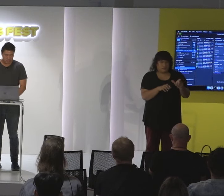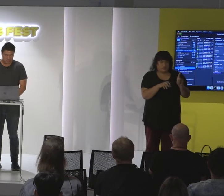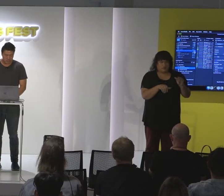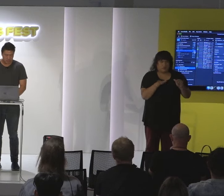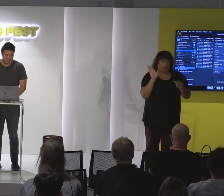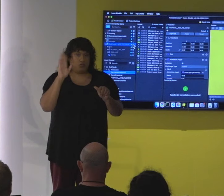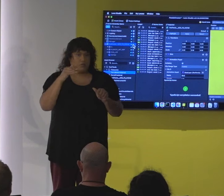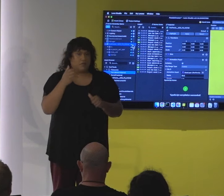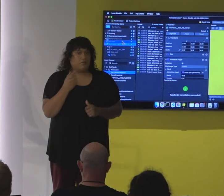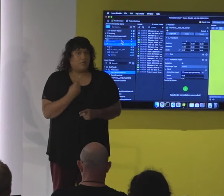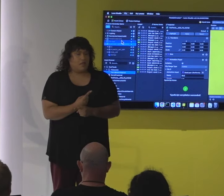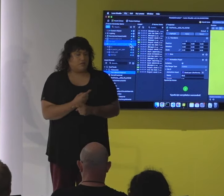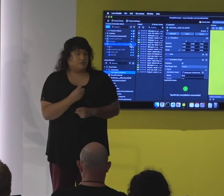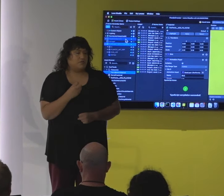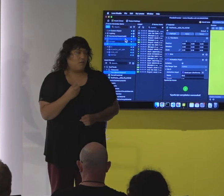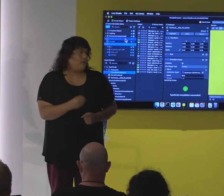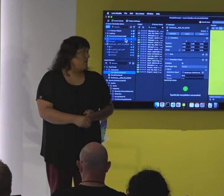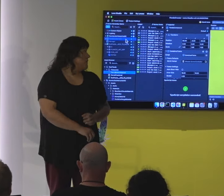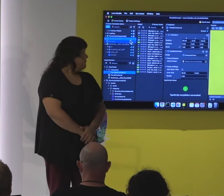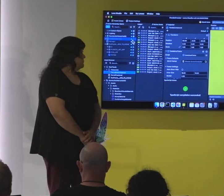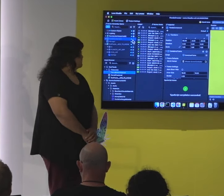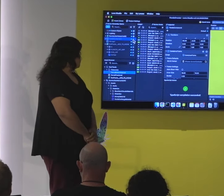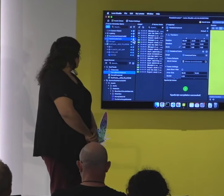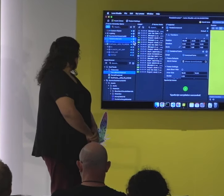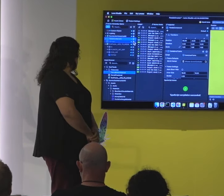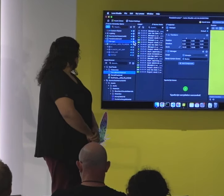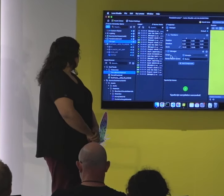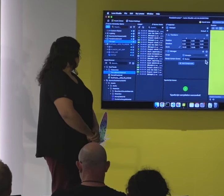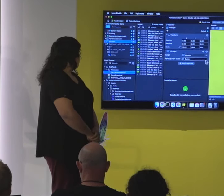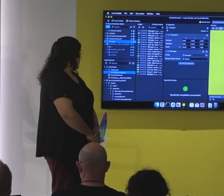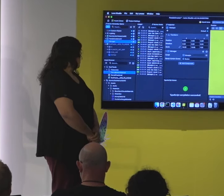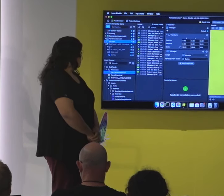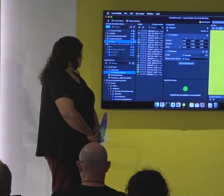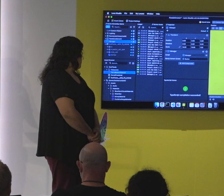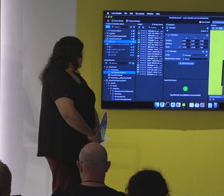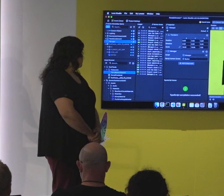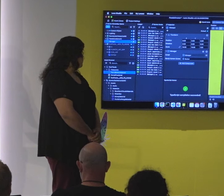So, now, let's re-enable the container UI.